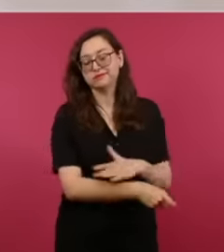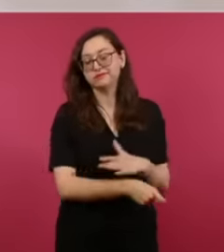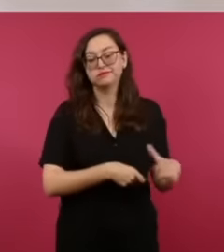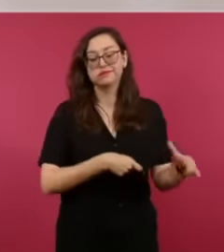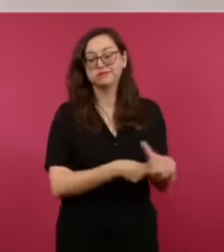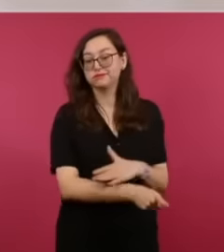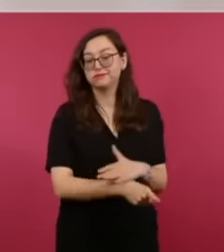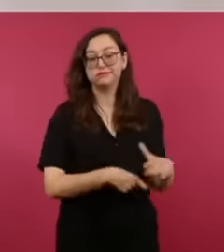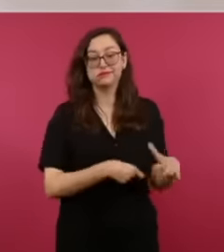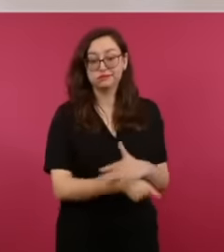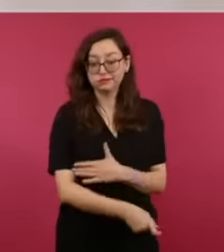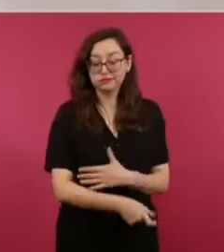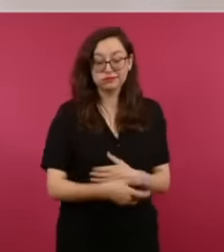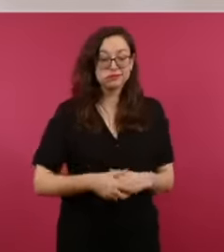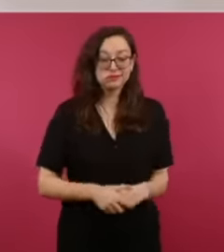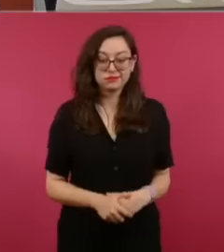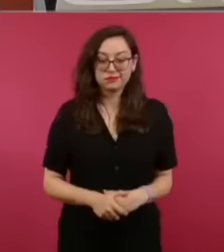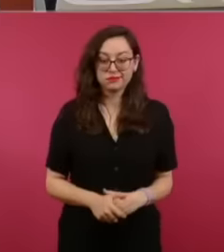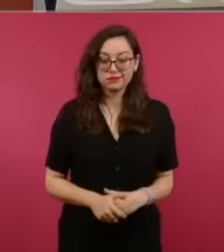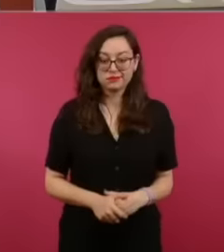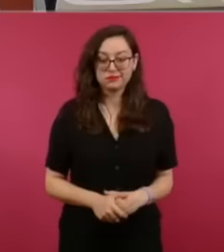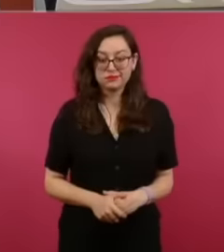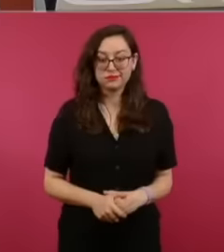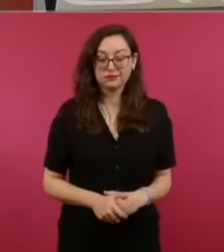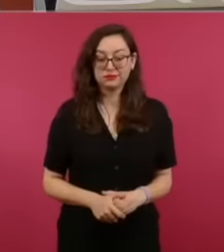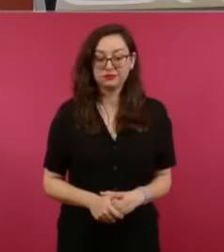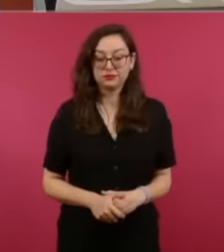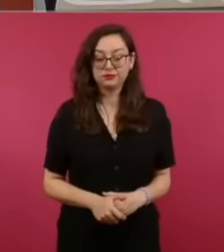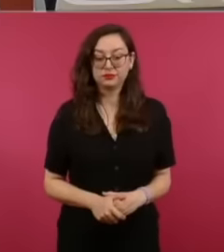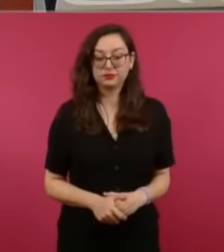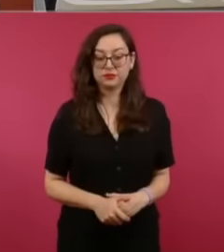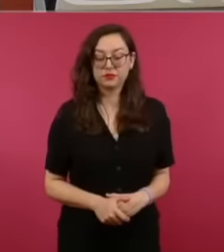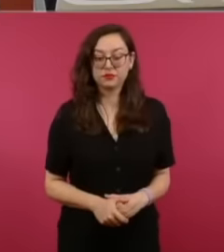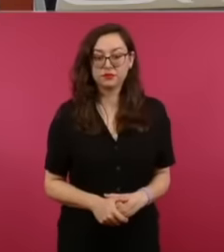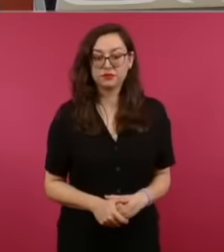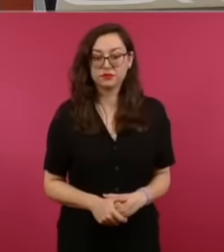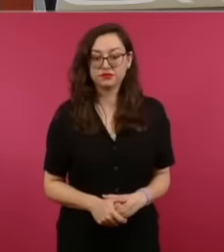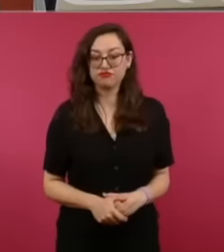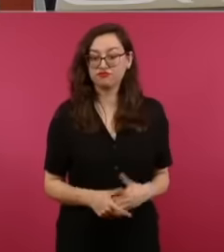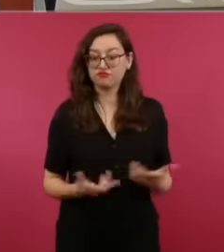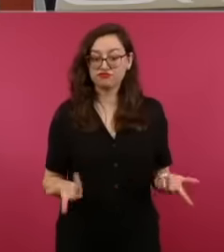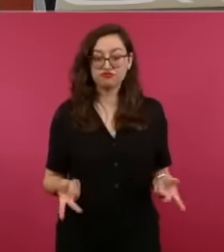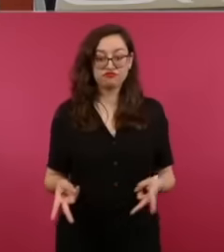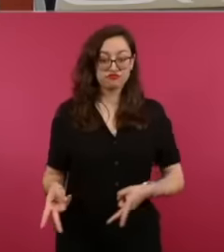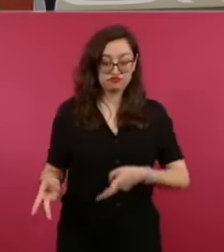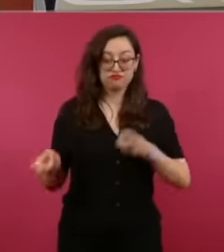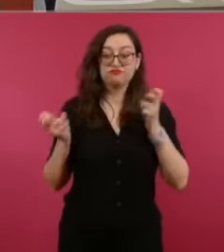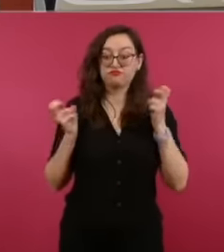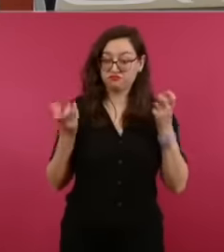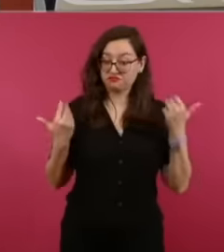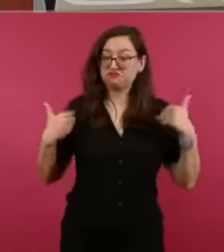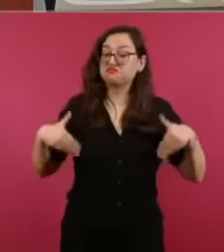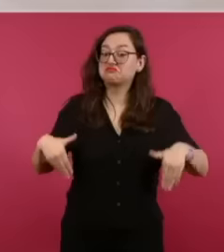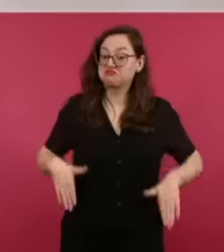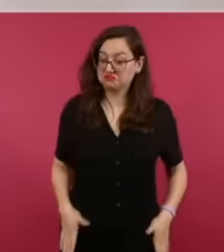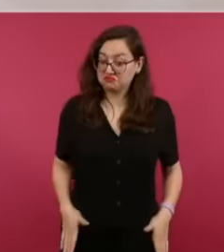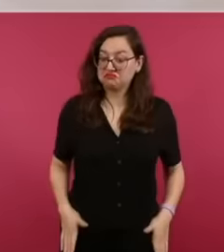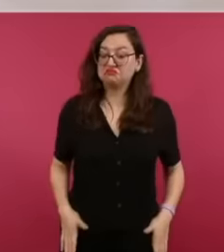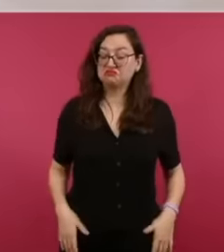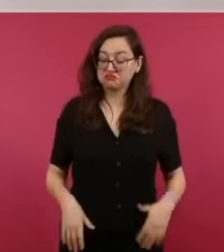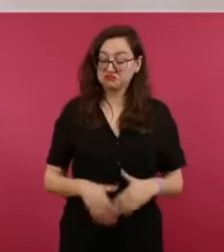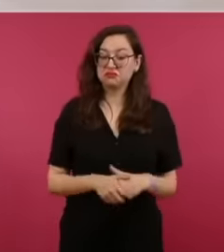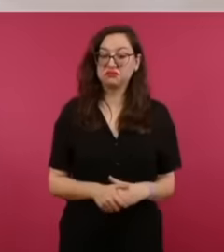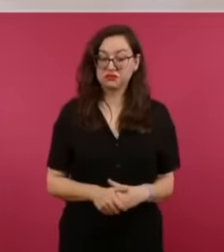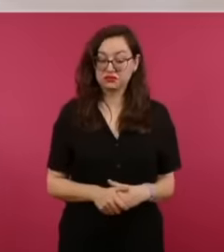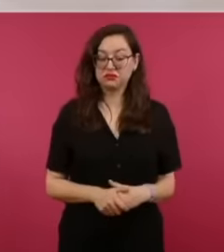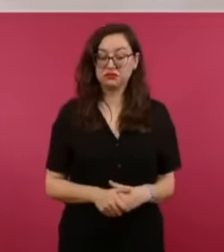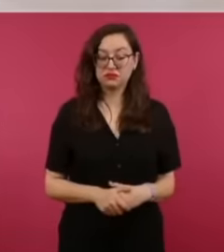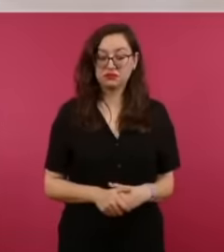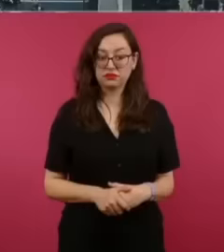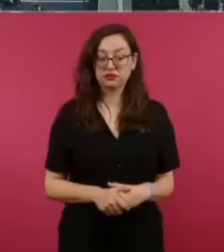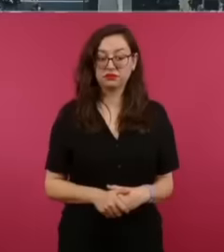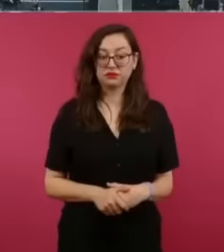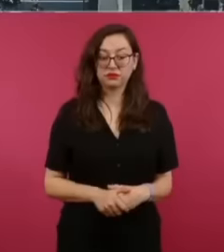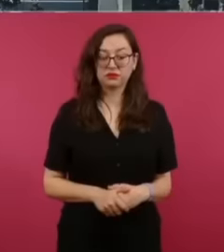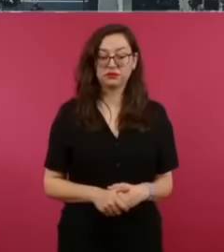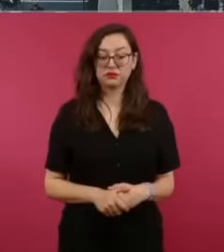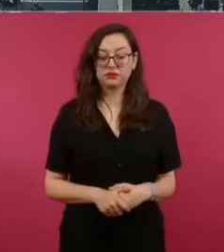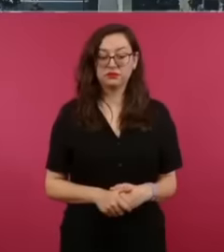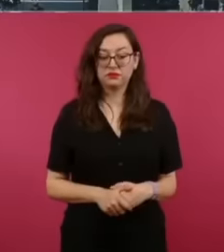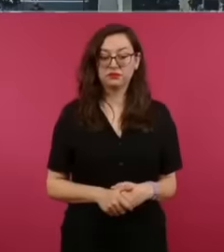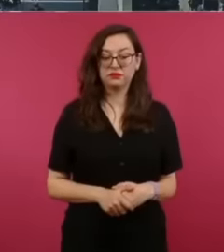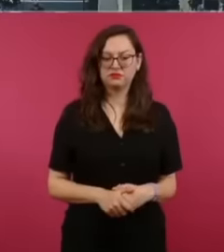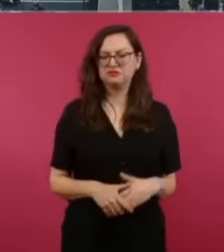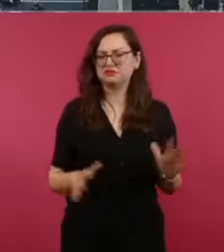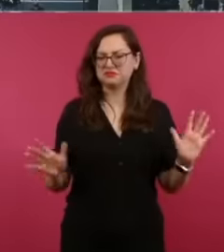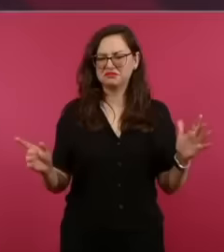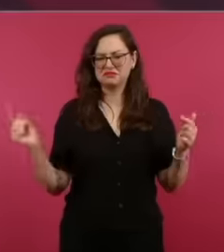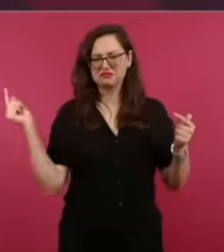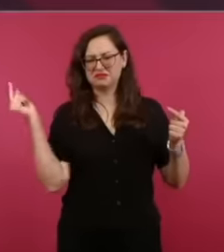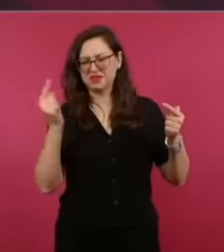and they stole a good amount of that money and so